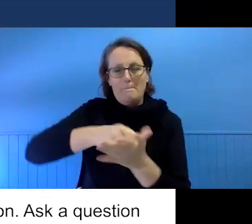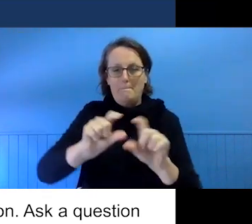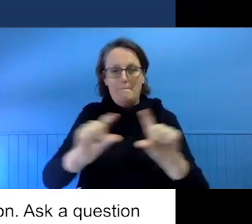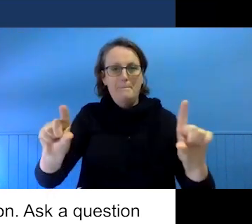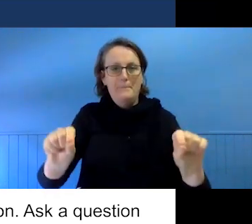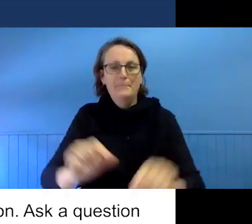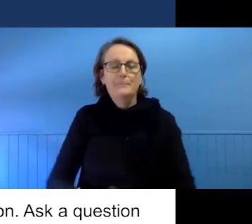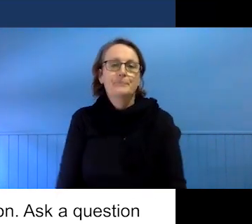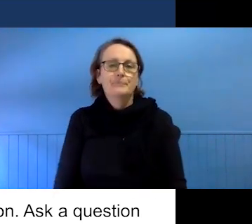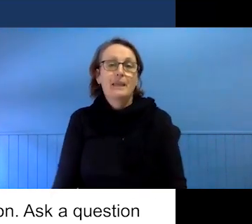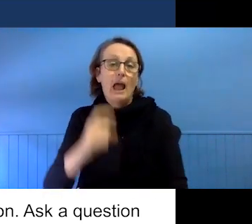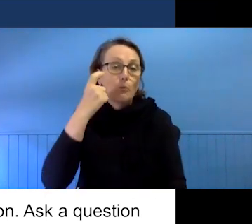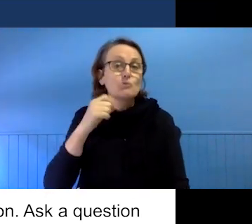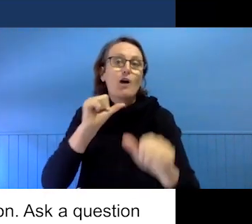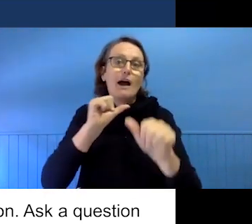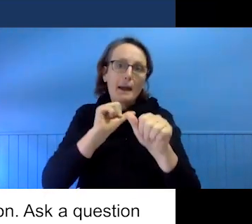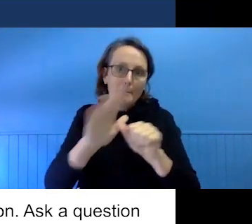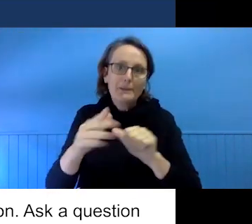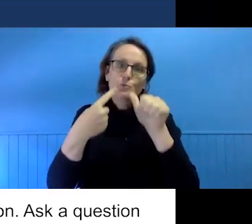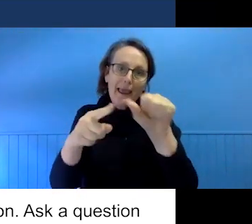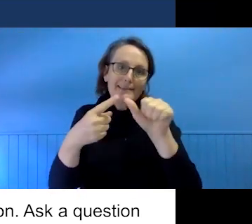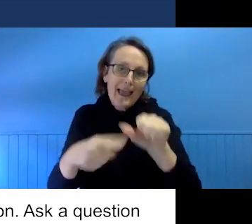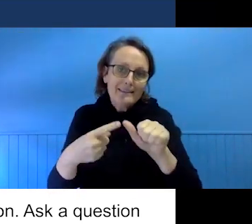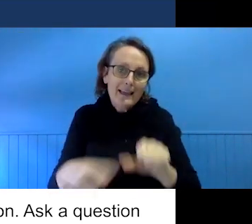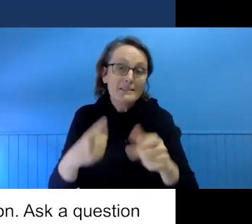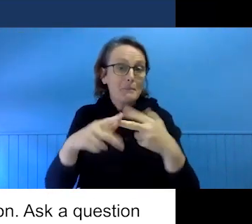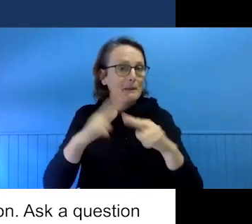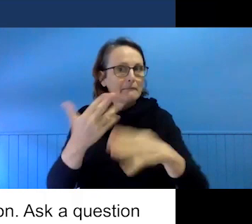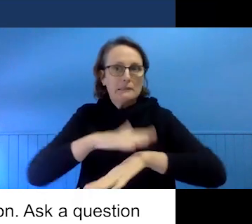If we run out of time, you can always